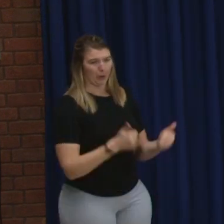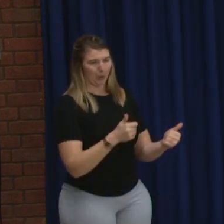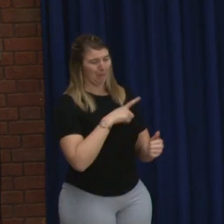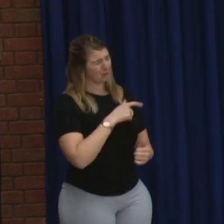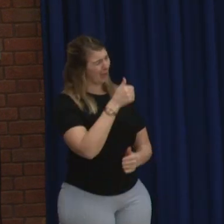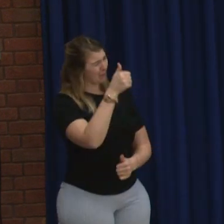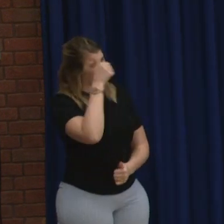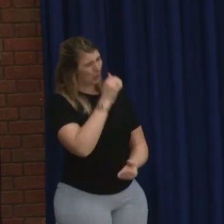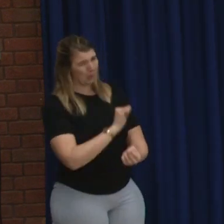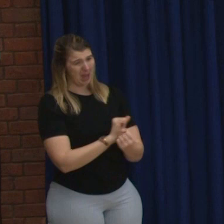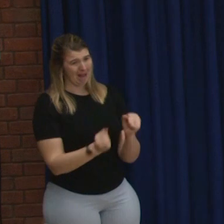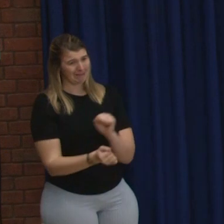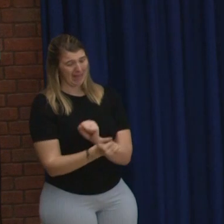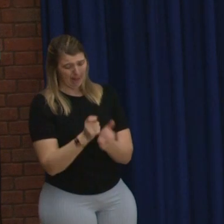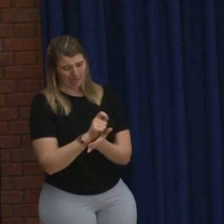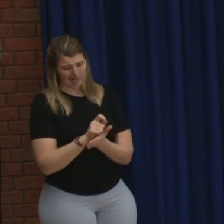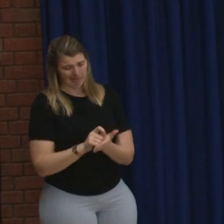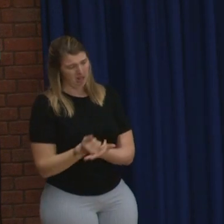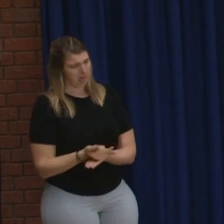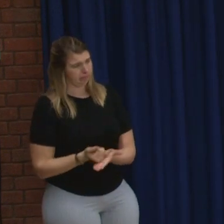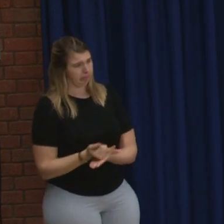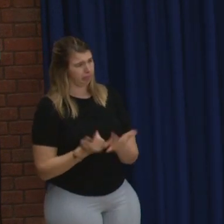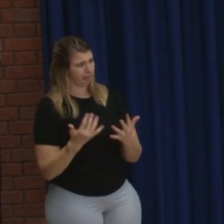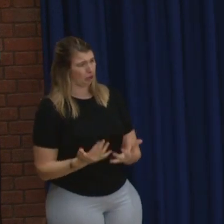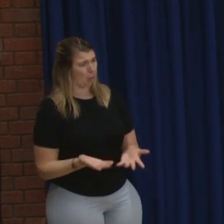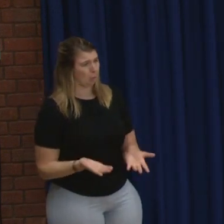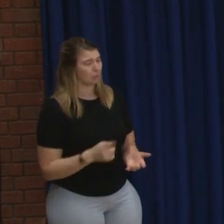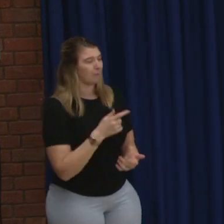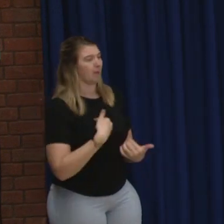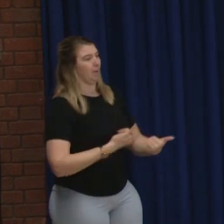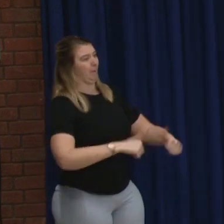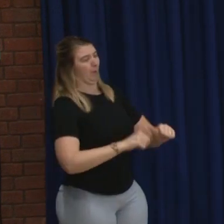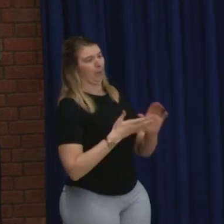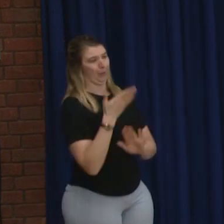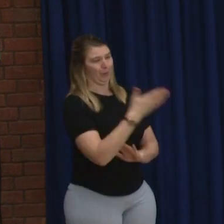were never going to be good enough otherwise and I got a place at Westminster in London,